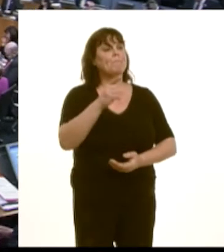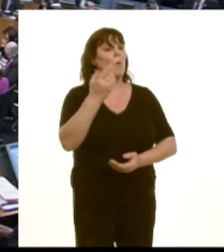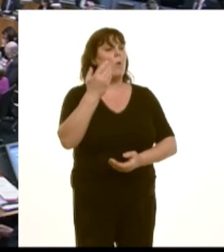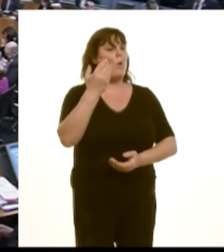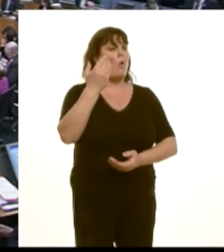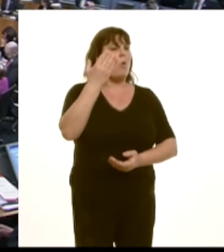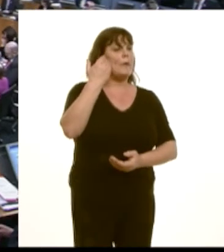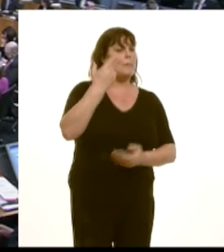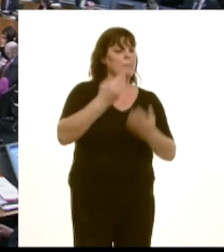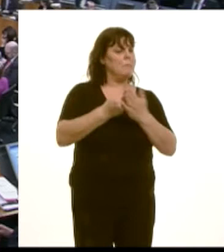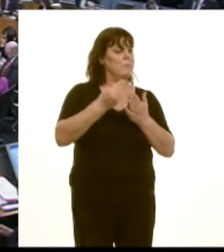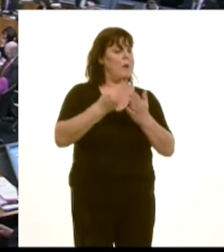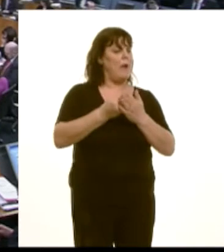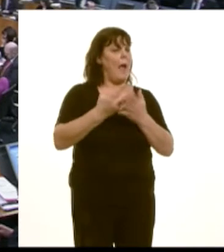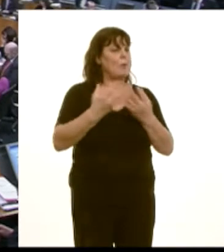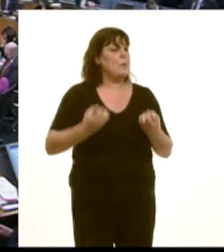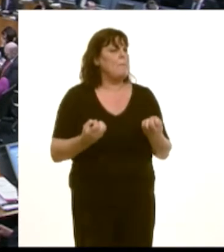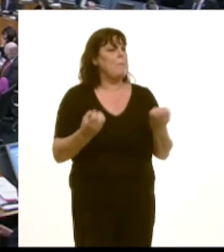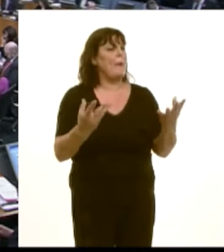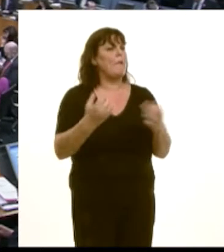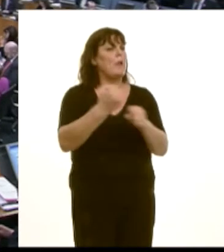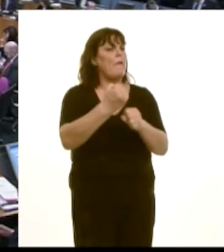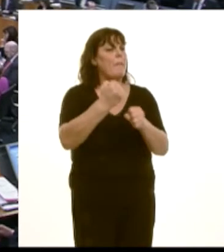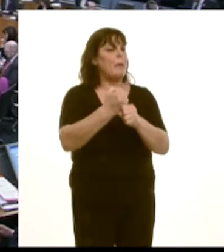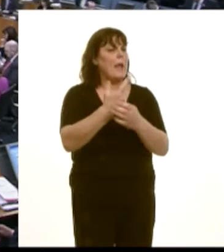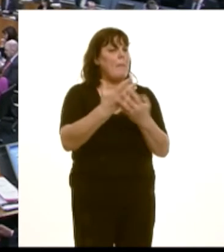the amount of capital spend that your Government is going to invest in the south-east metro